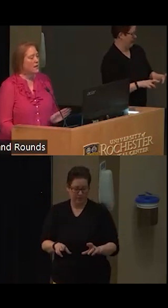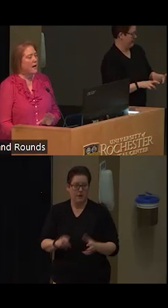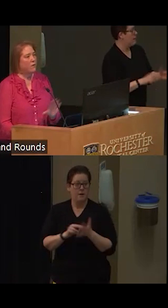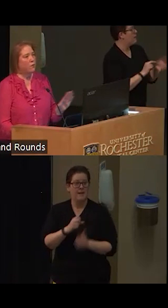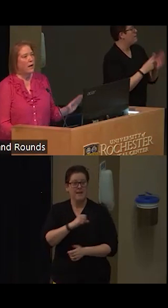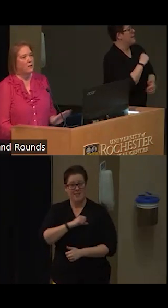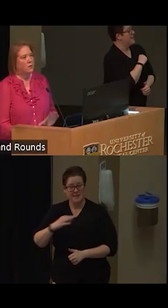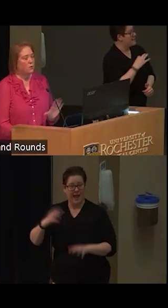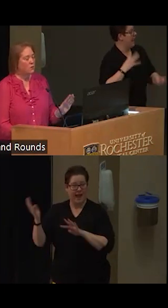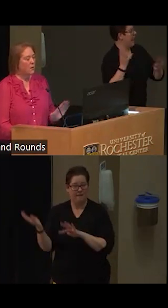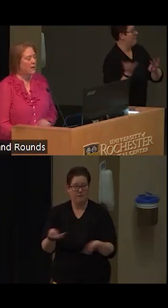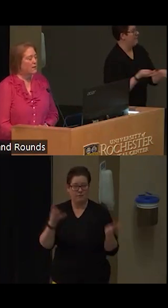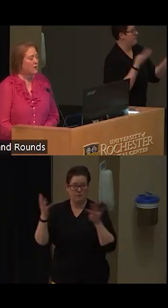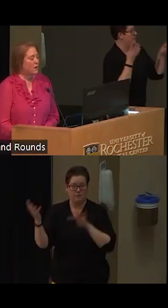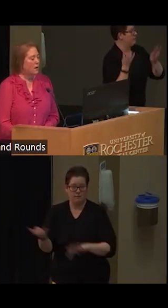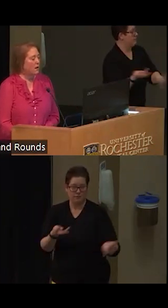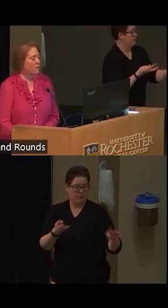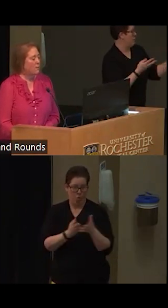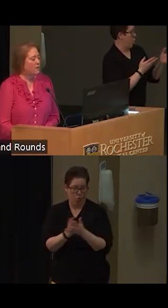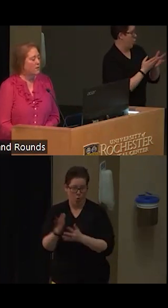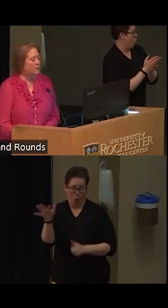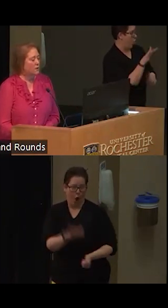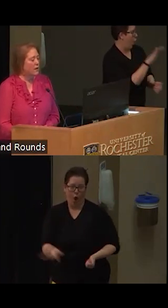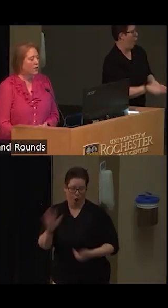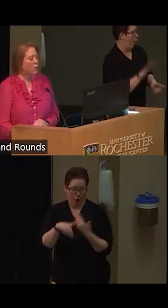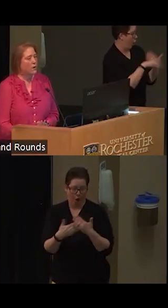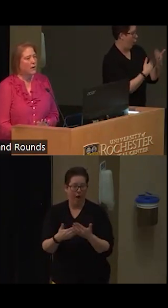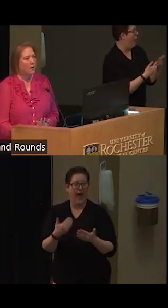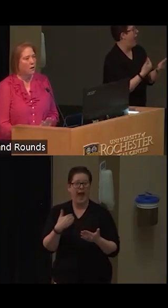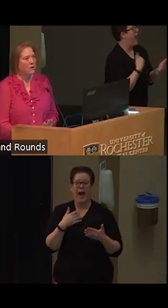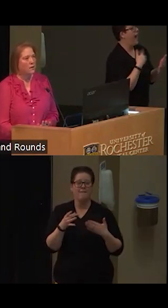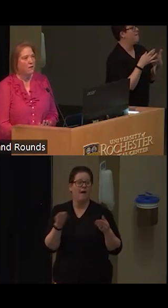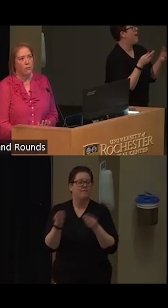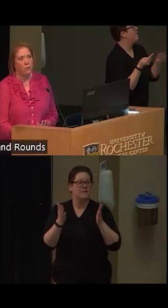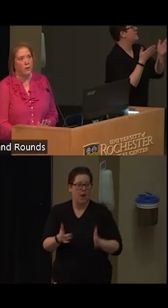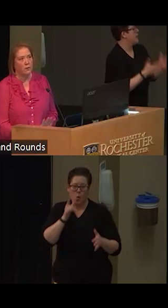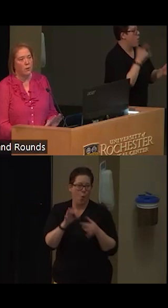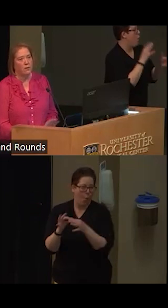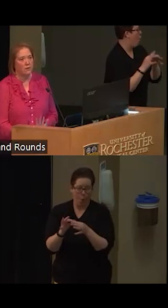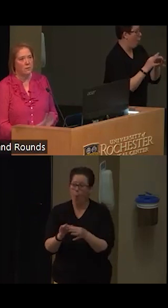staff throughout this whole Space the facilitator coordinated all the staff movement throughout the